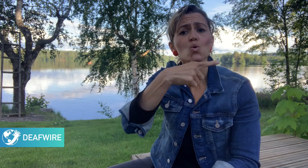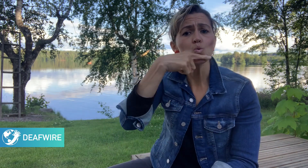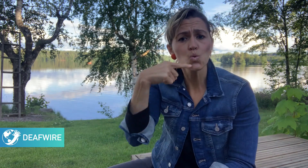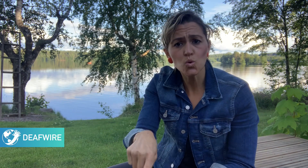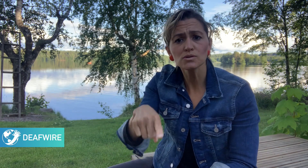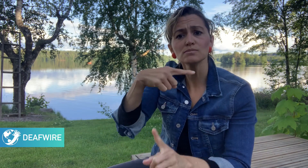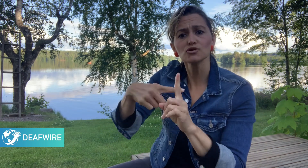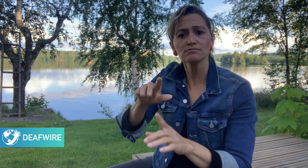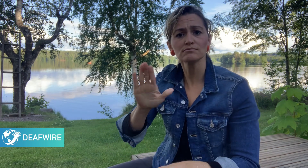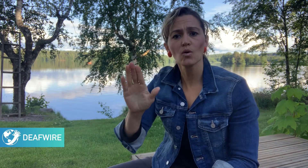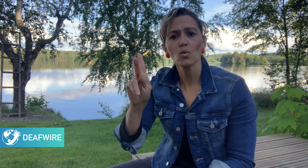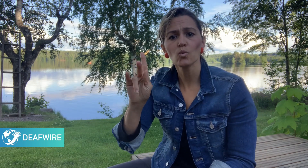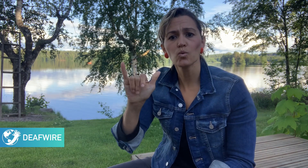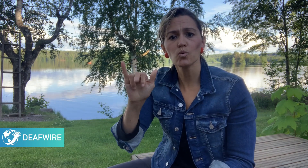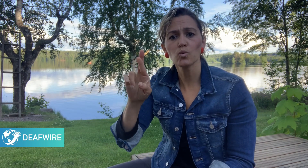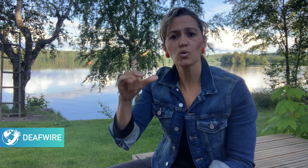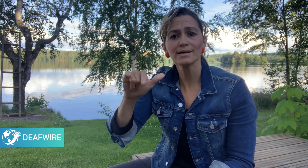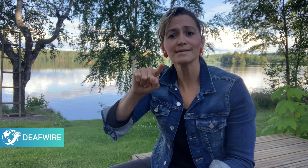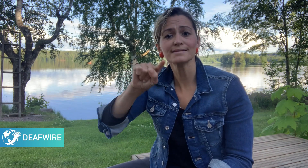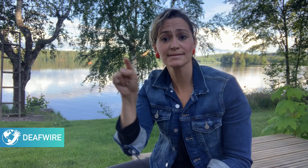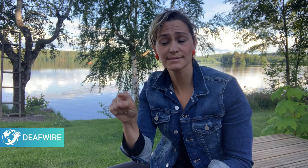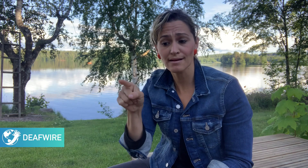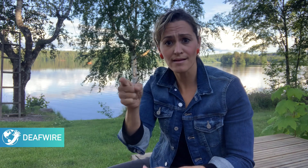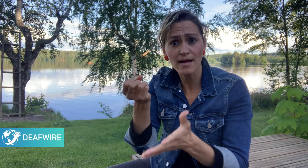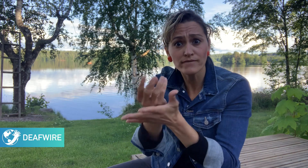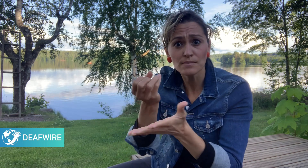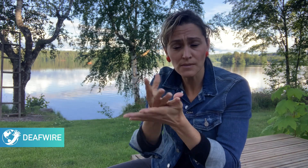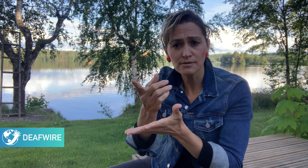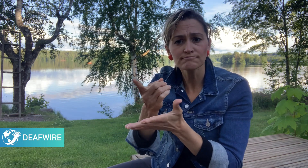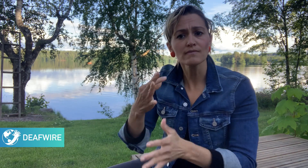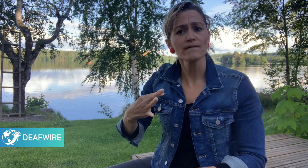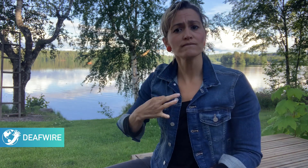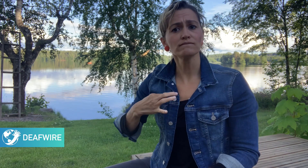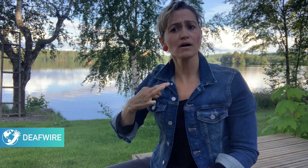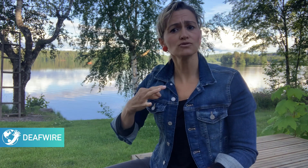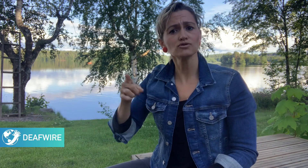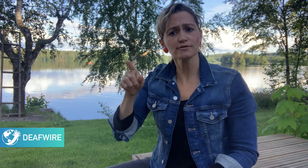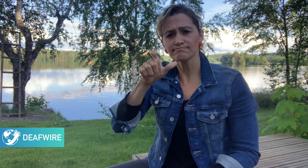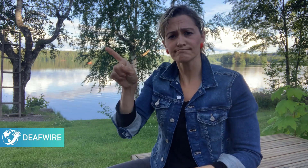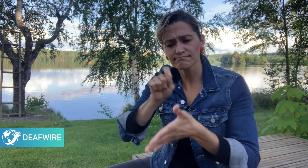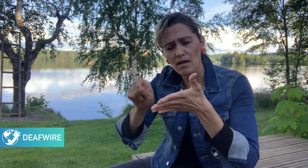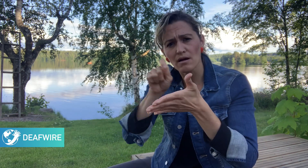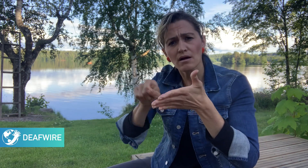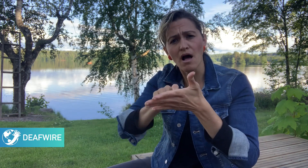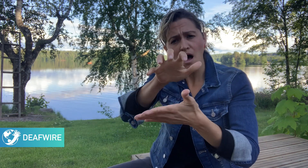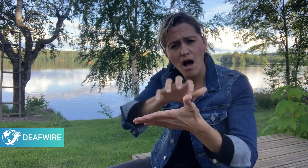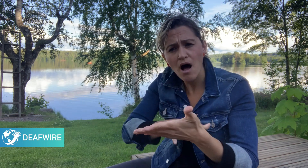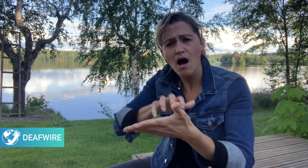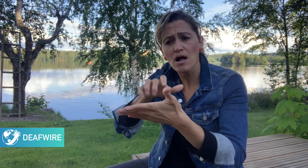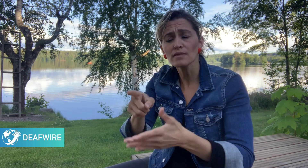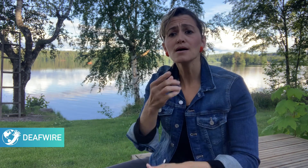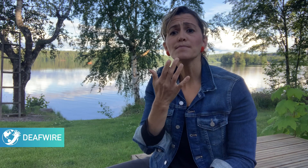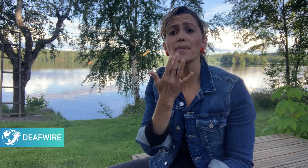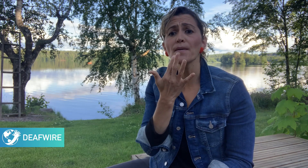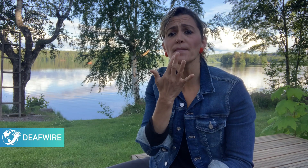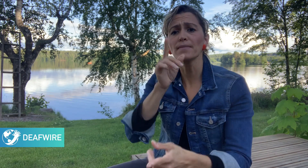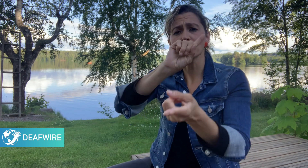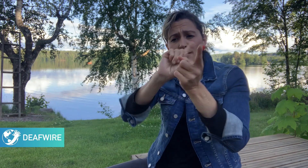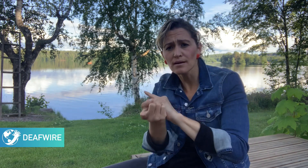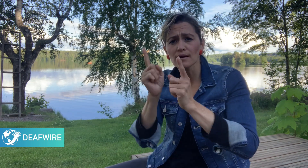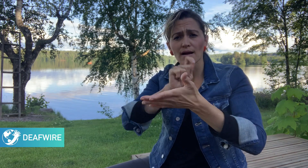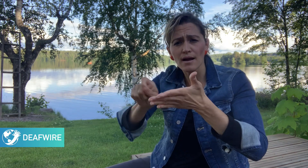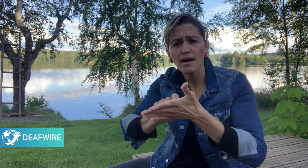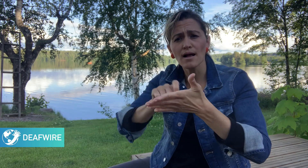in Russian and Kyrgyz. The transcript will then be used